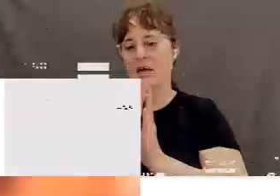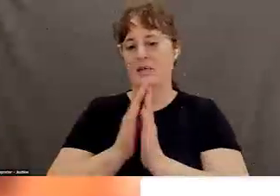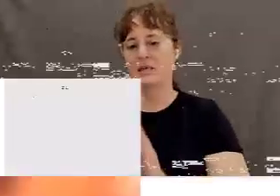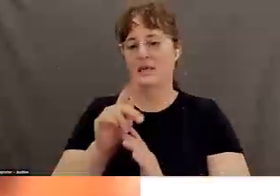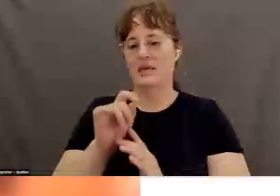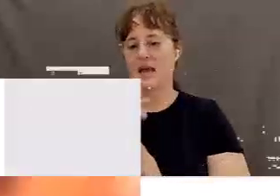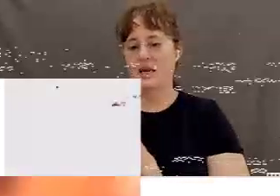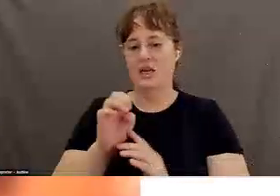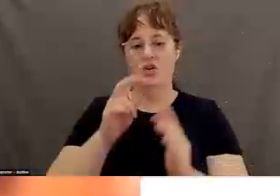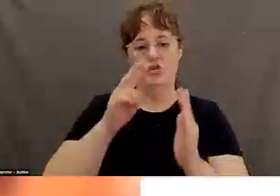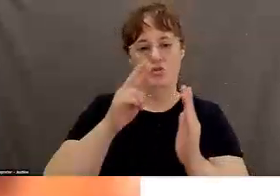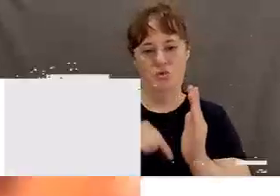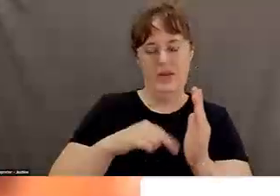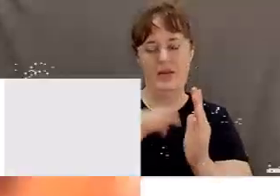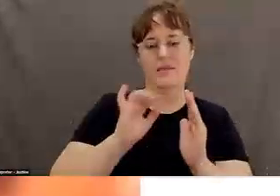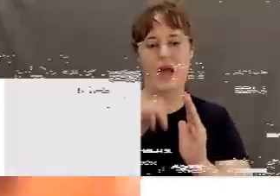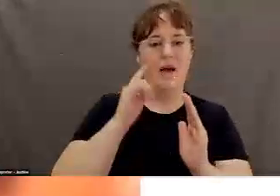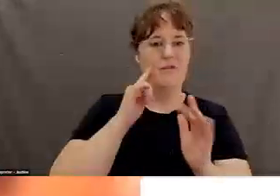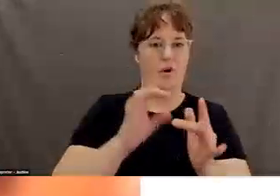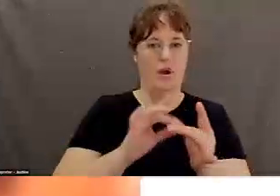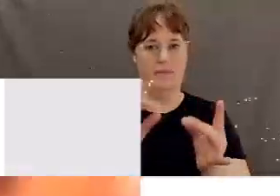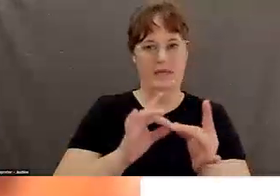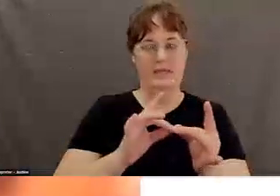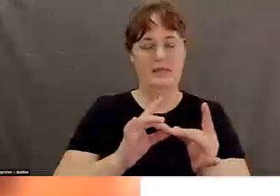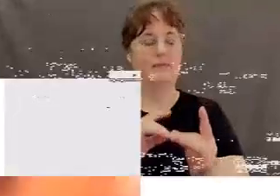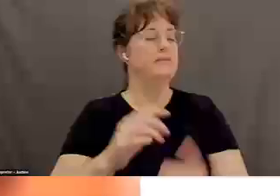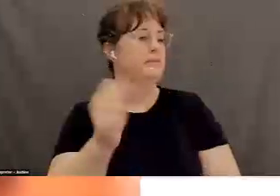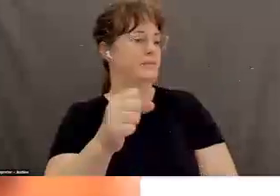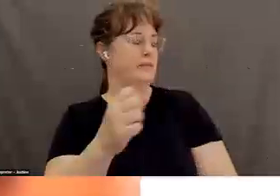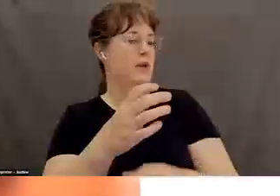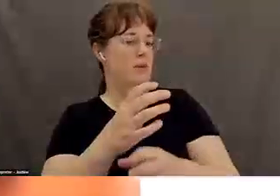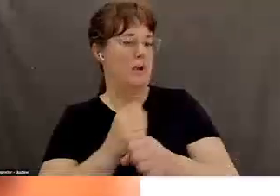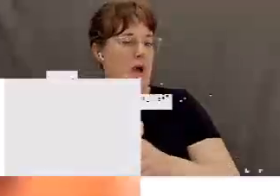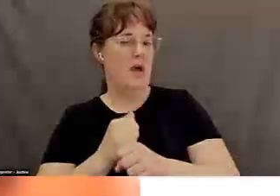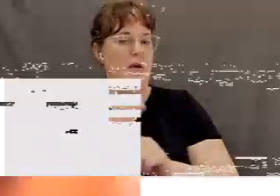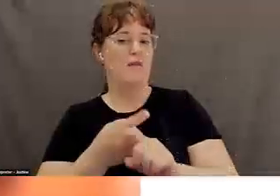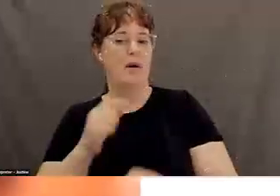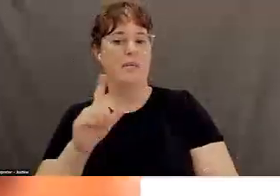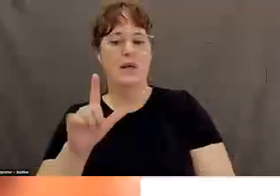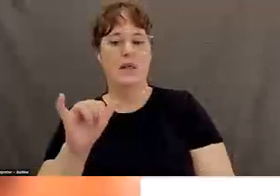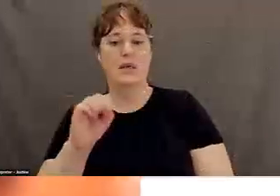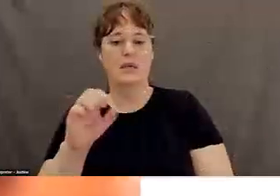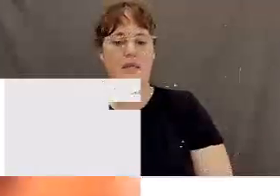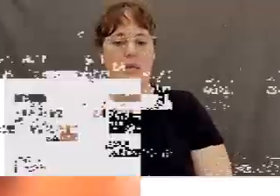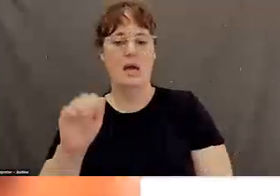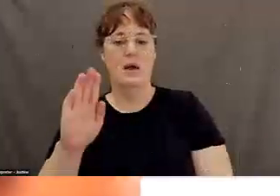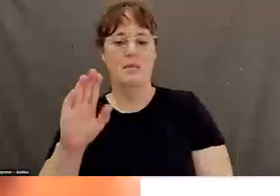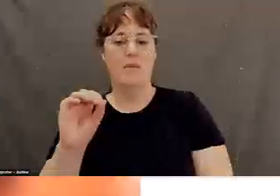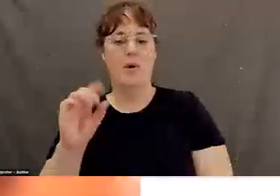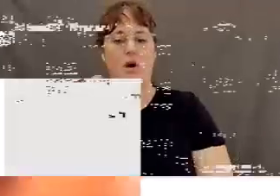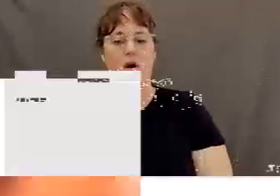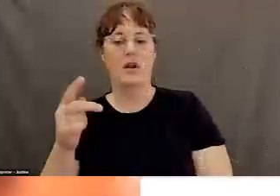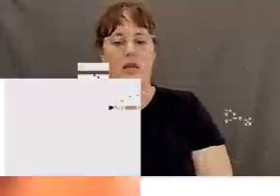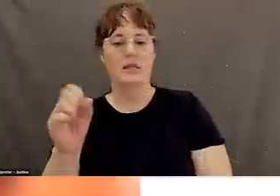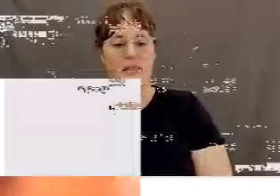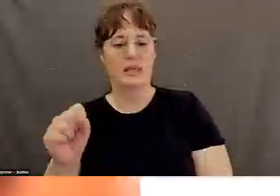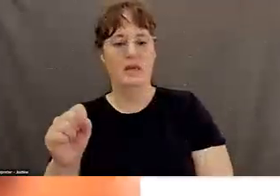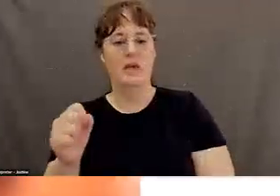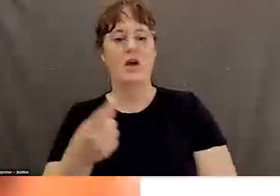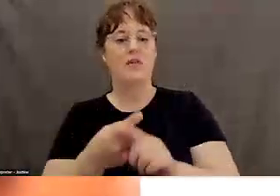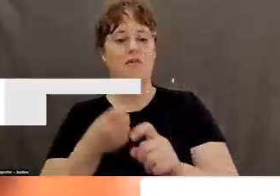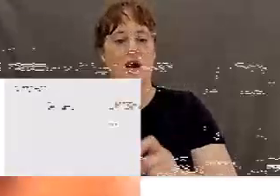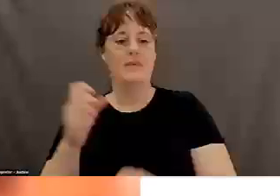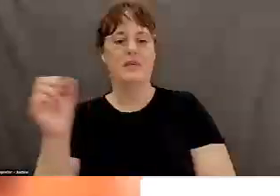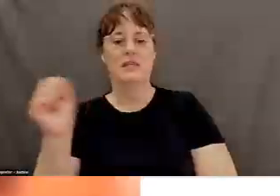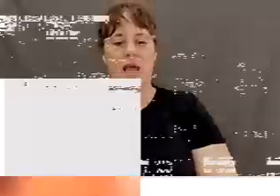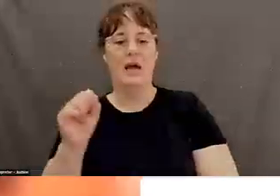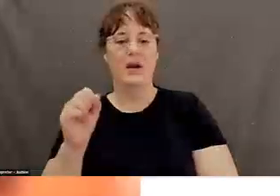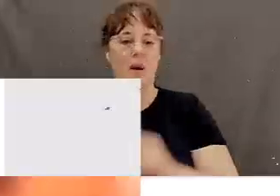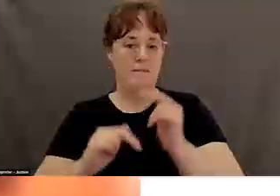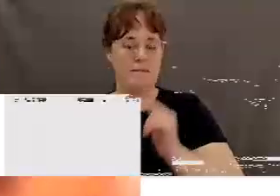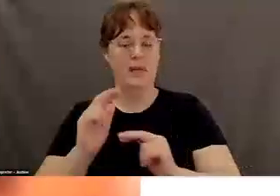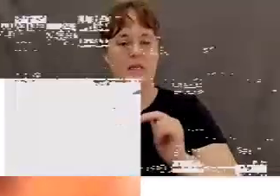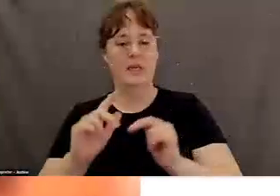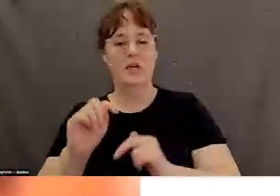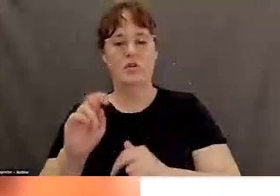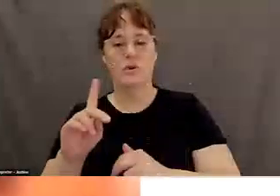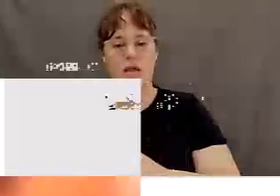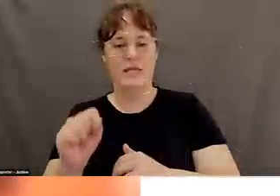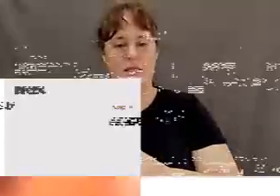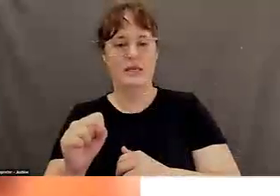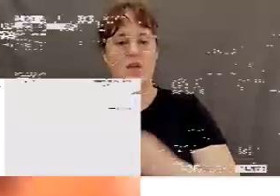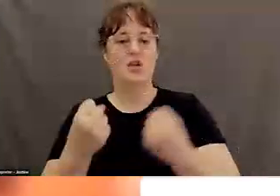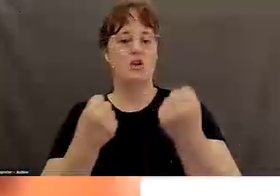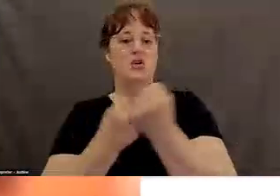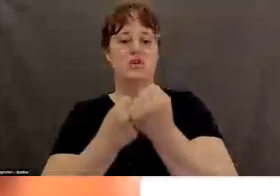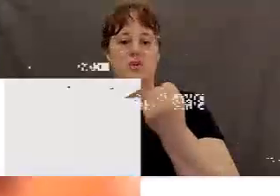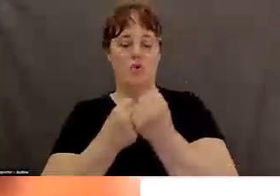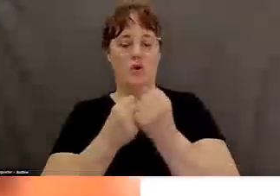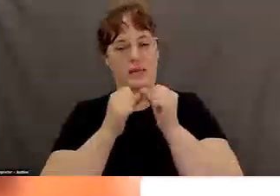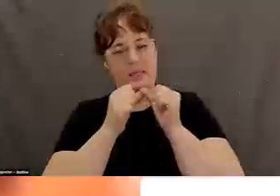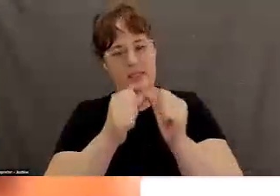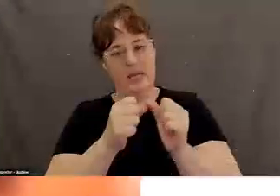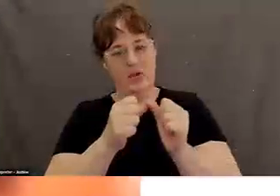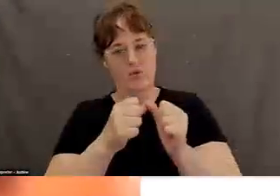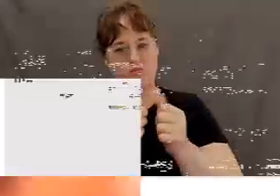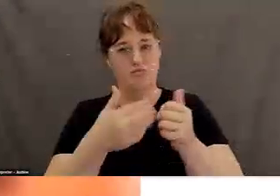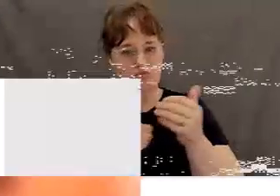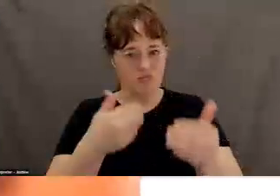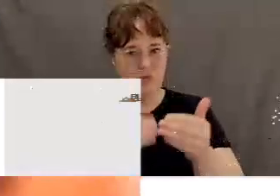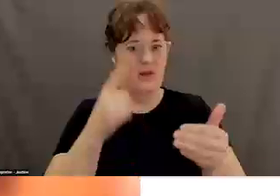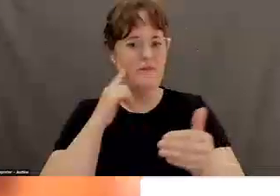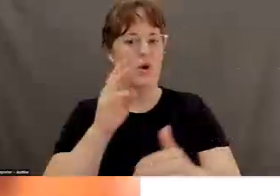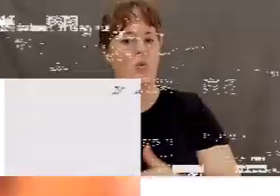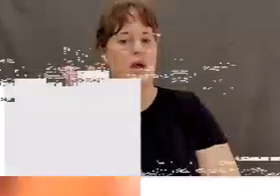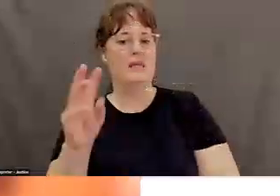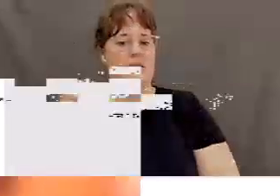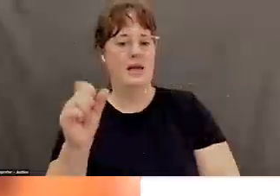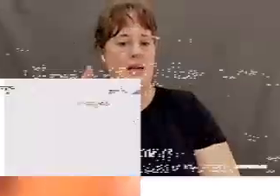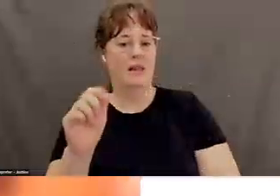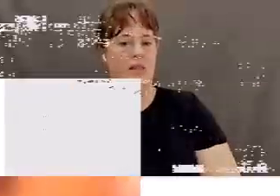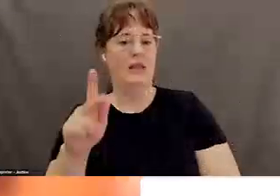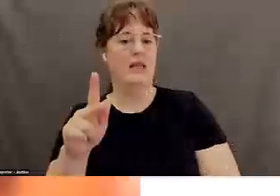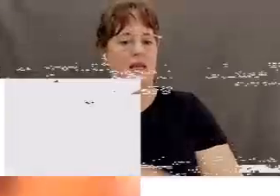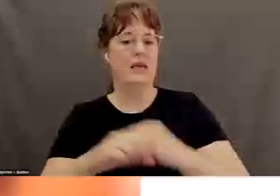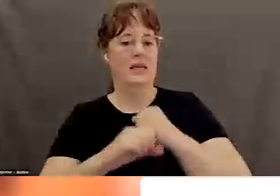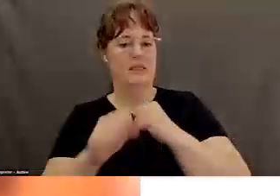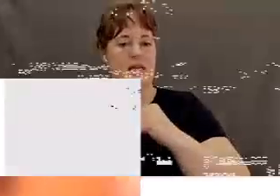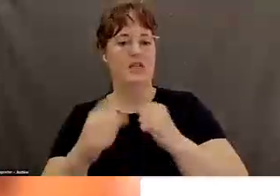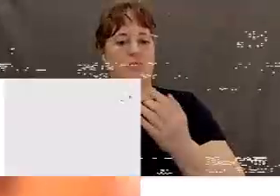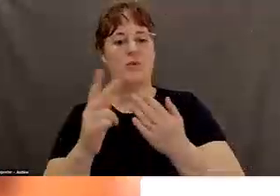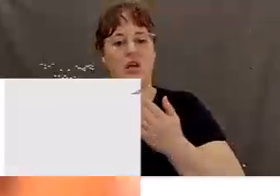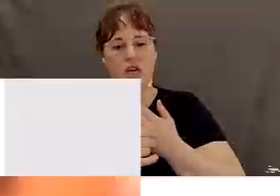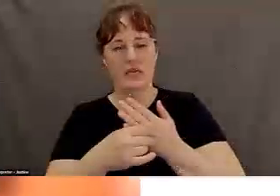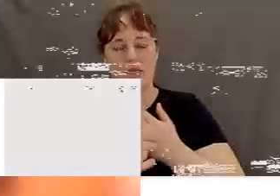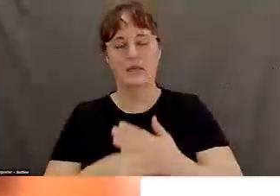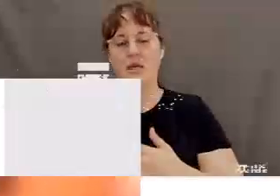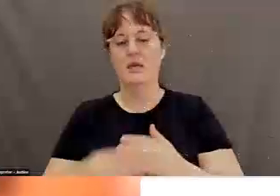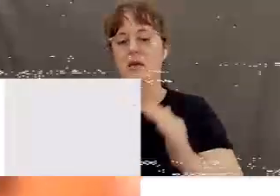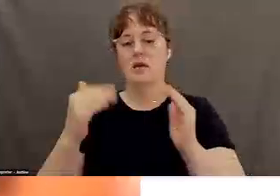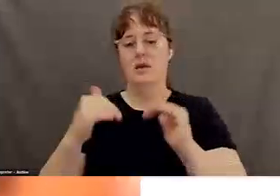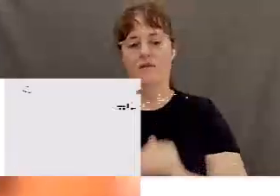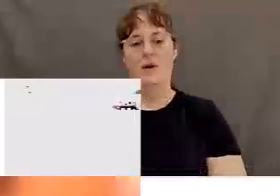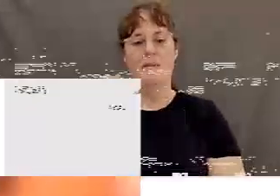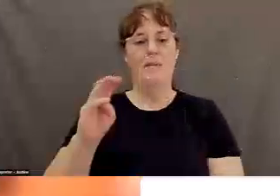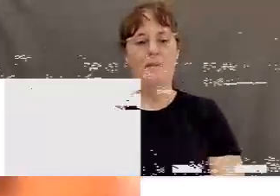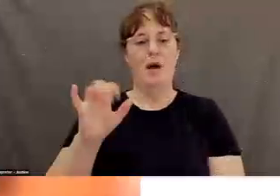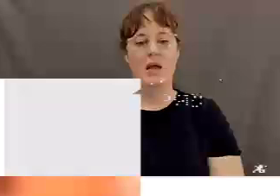Boardroom: Yes, the board received written public comments from Lisa Bogardis on behalf of the Seattle Building Trades, supporting the continued progress on the West Seattle Link Extension Project, from Maya Widarsky, Tiffany Malik, Elizabeth Grant, Christina Stemson, Ken Brunel, Karthik Kashneth.